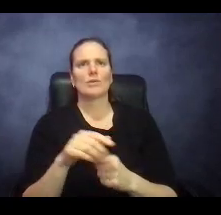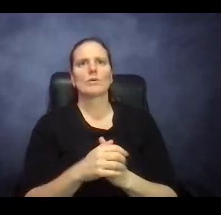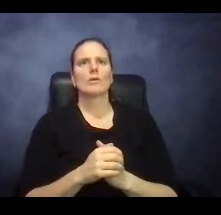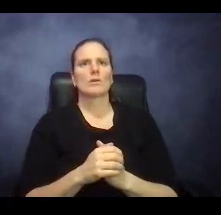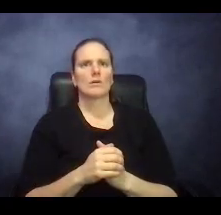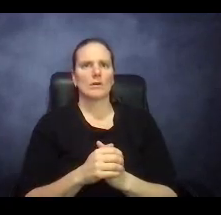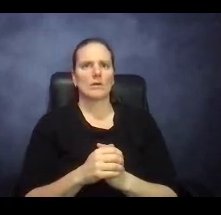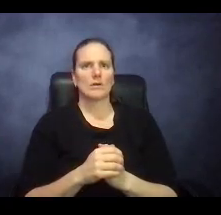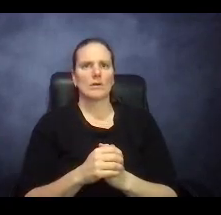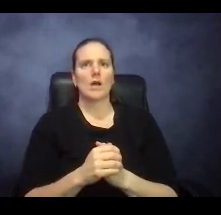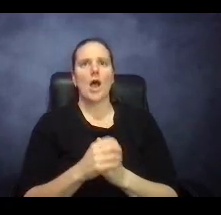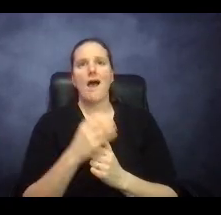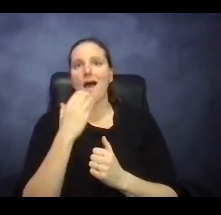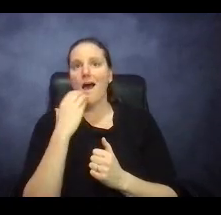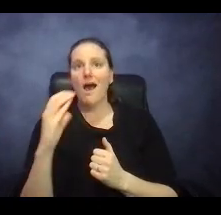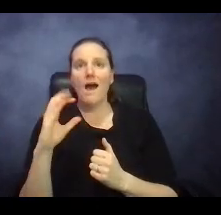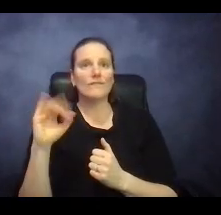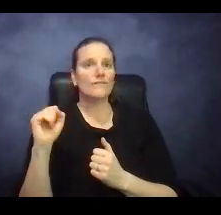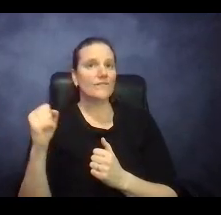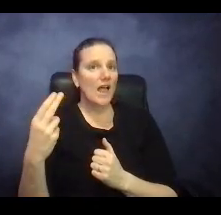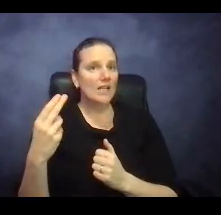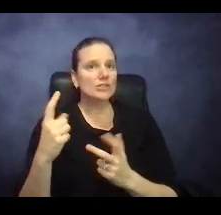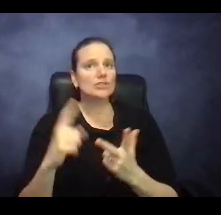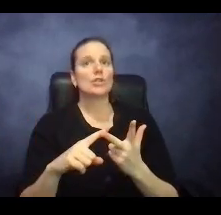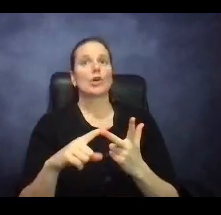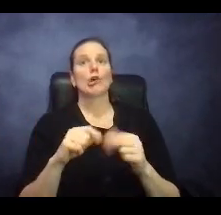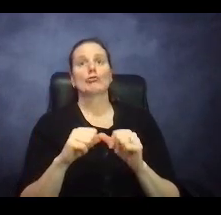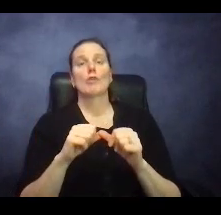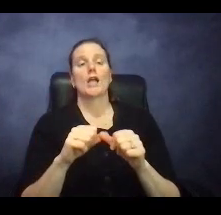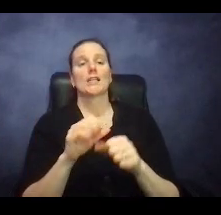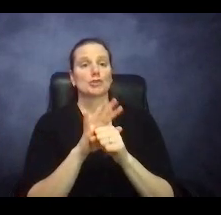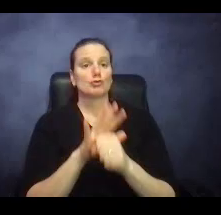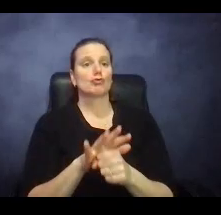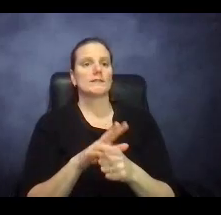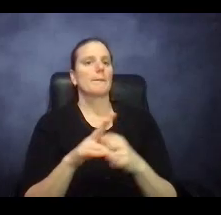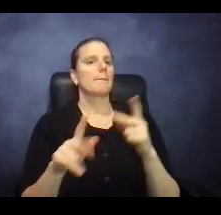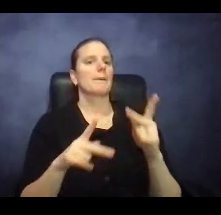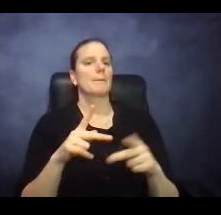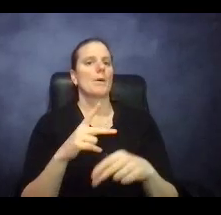especially with hot flashes, chronic stress, people whose blood pressure's up just a little bit.